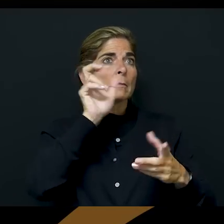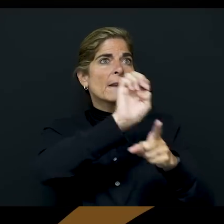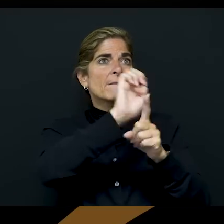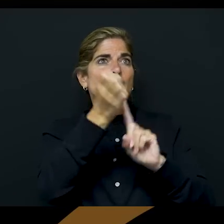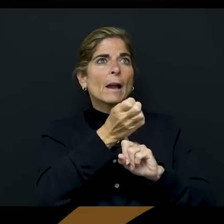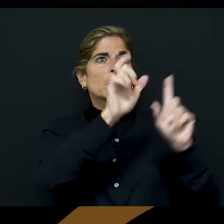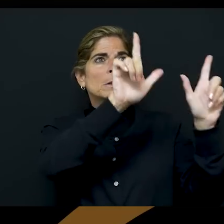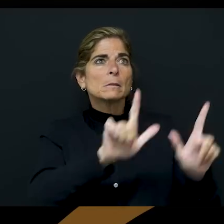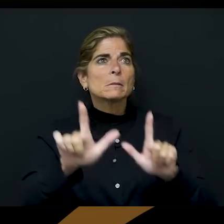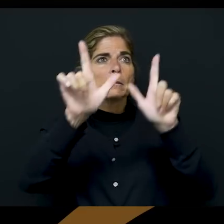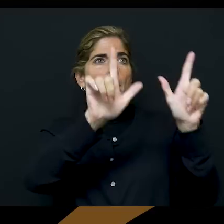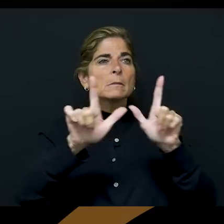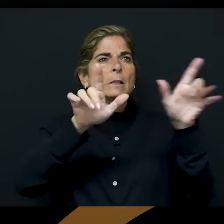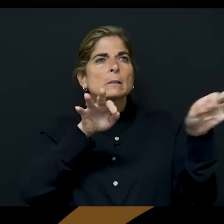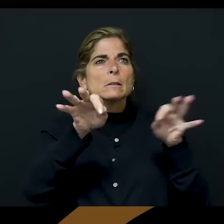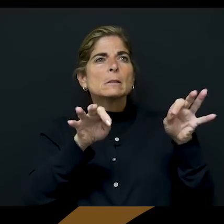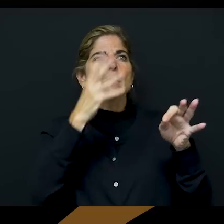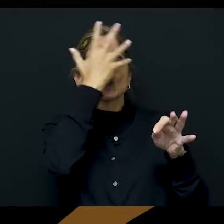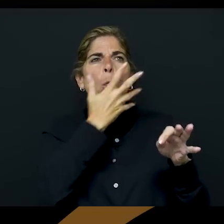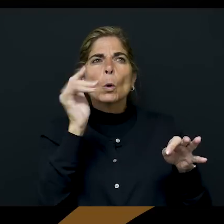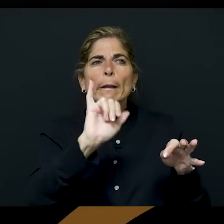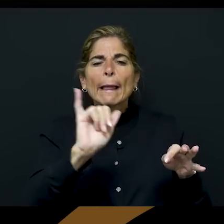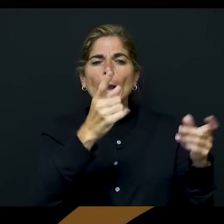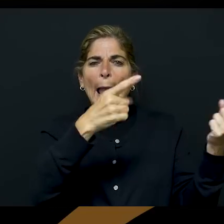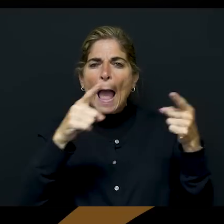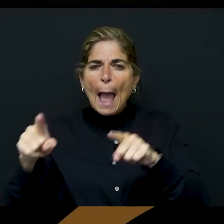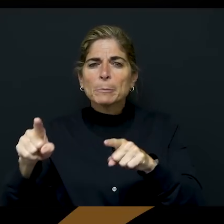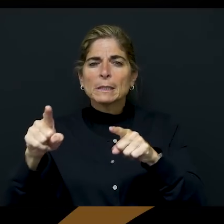Because it's an audio track that describes the visual elements on the screen